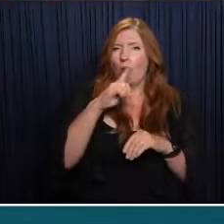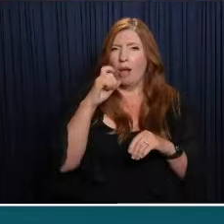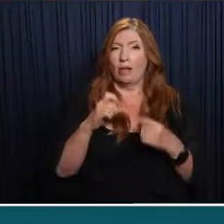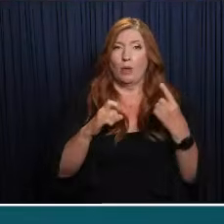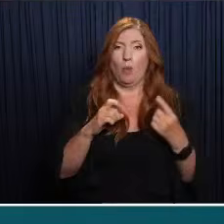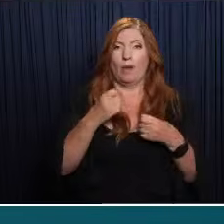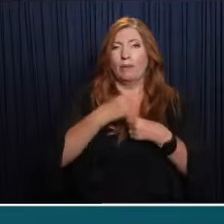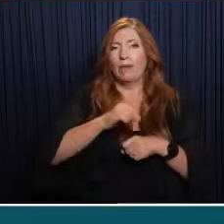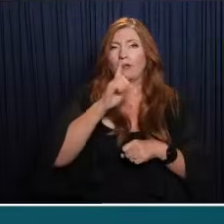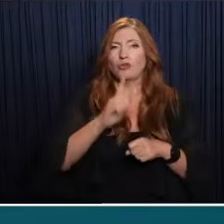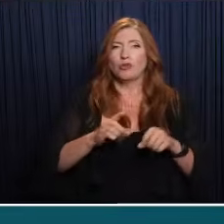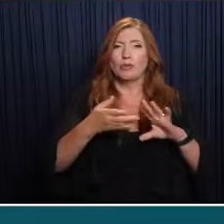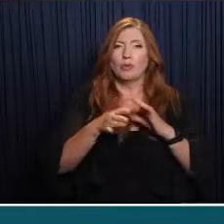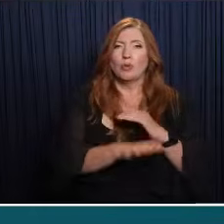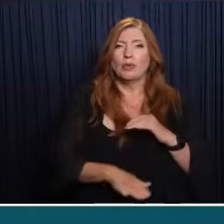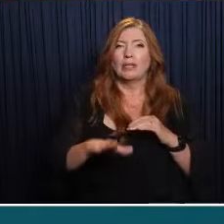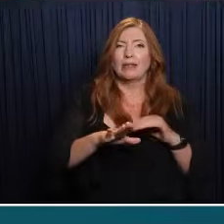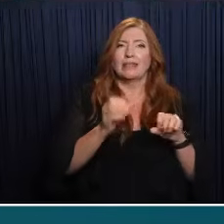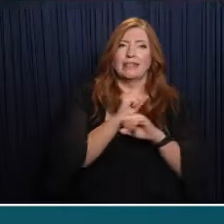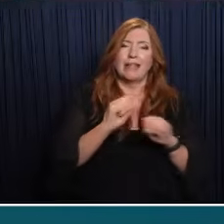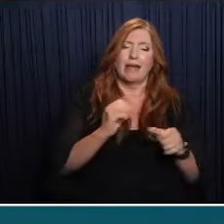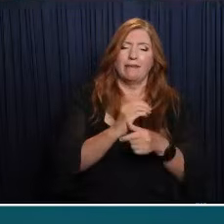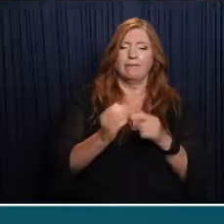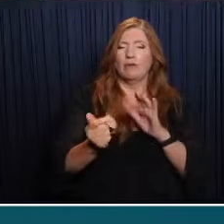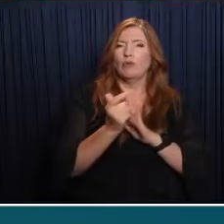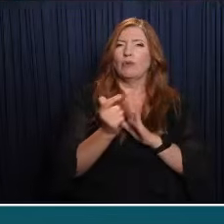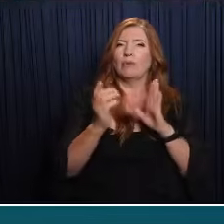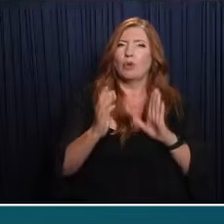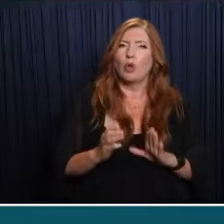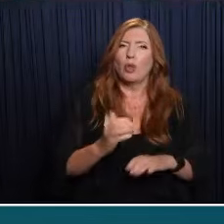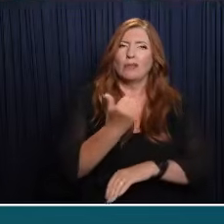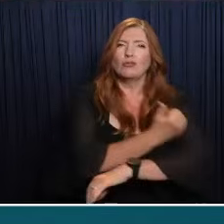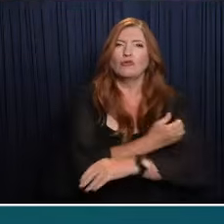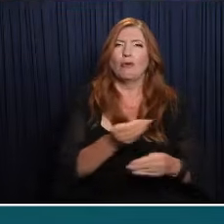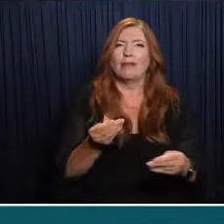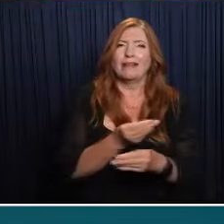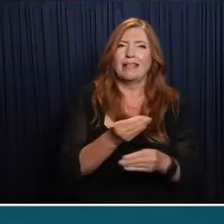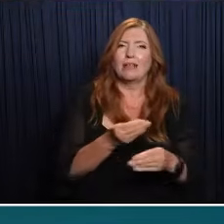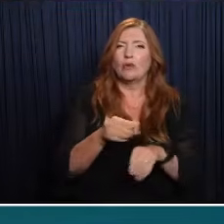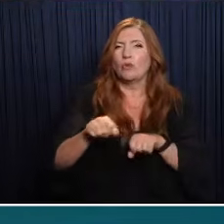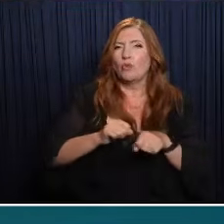IN THE LAST FOUR YEARS.